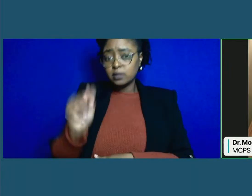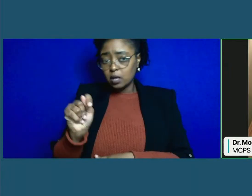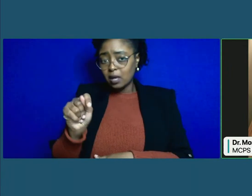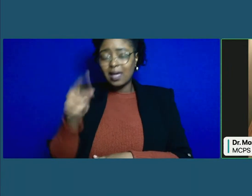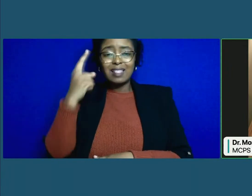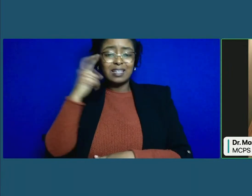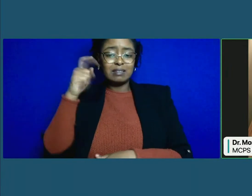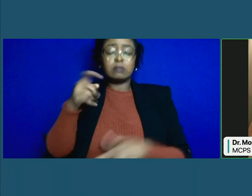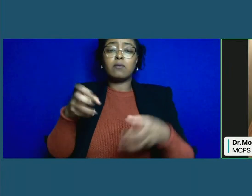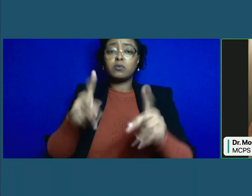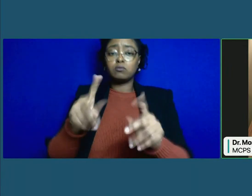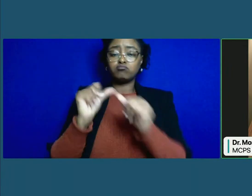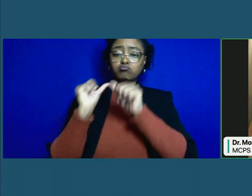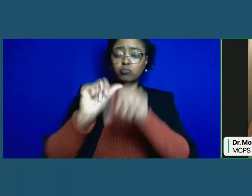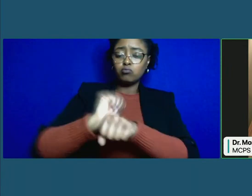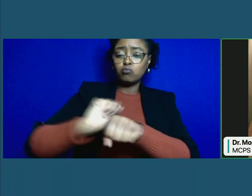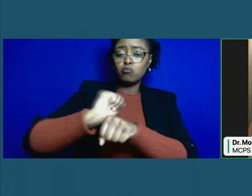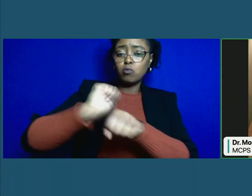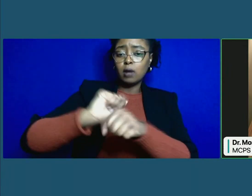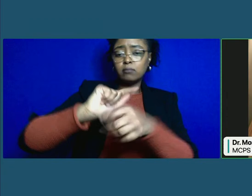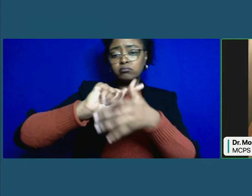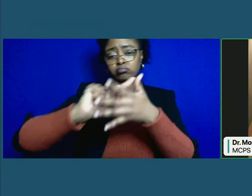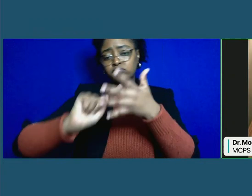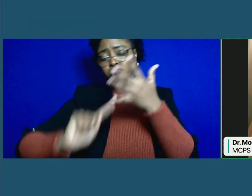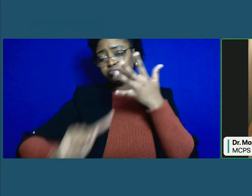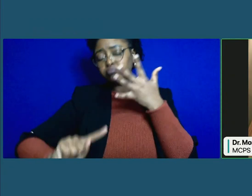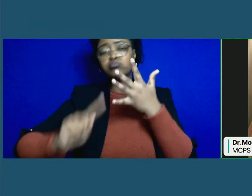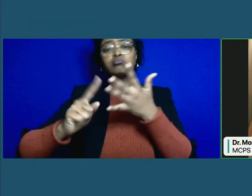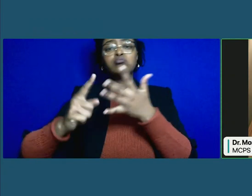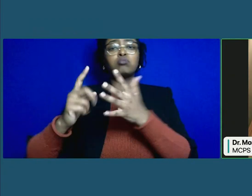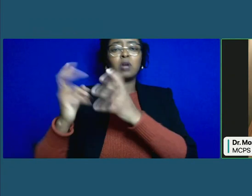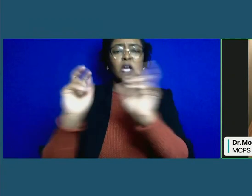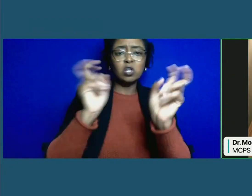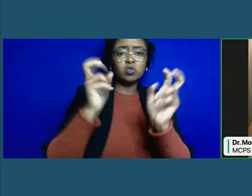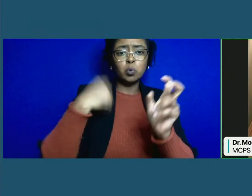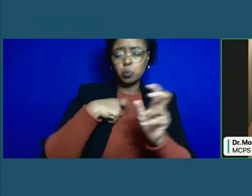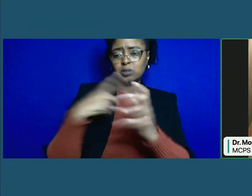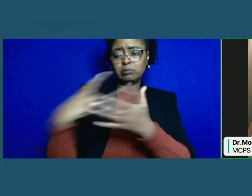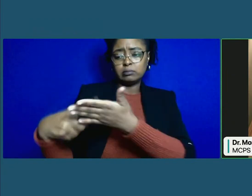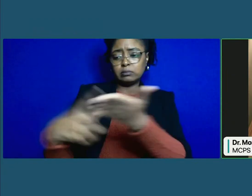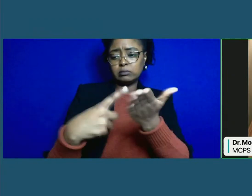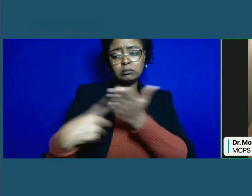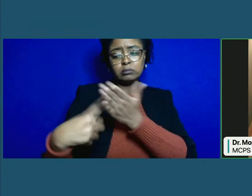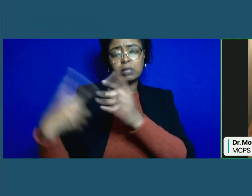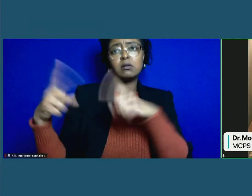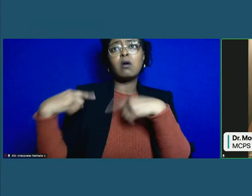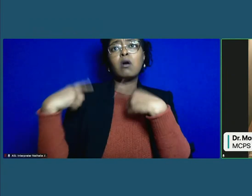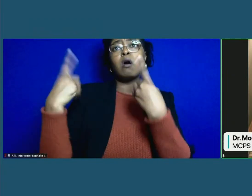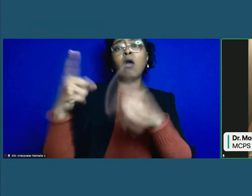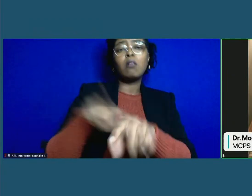superintendent. I feel like this is our opportunity to continue to work on many of the issues